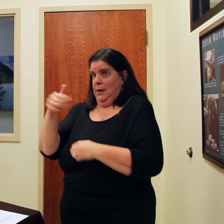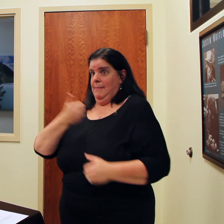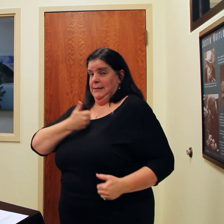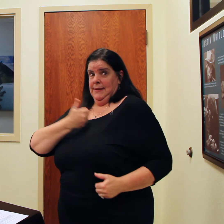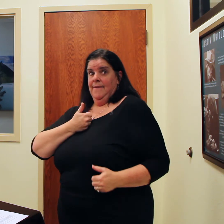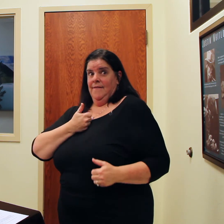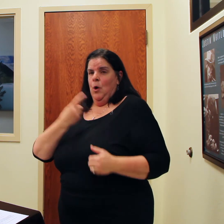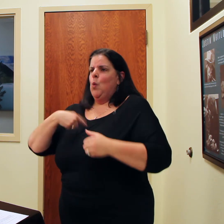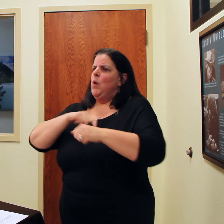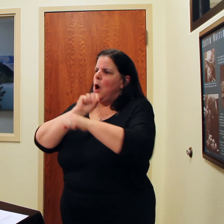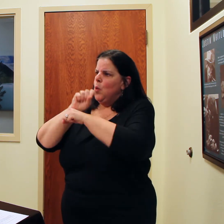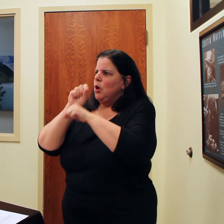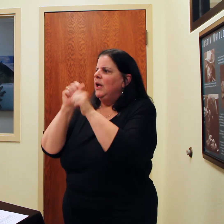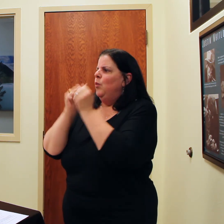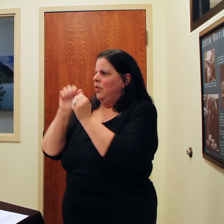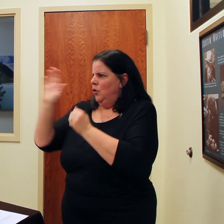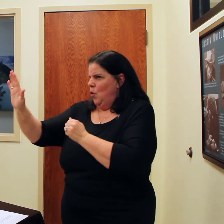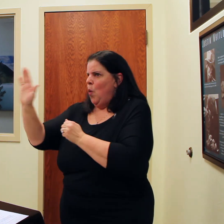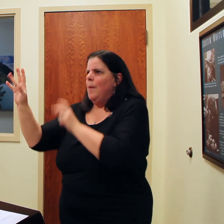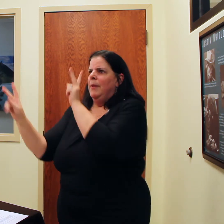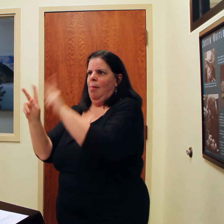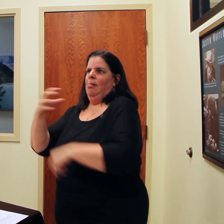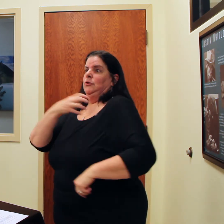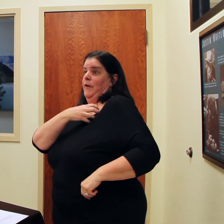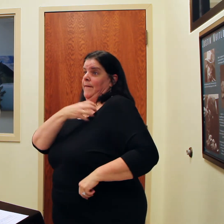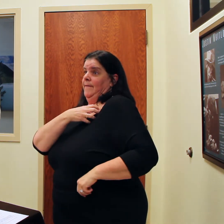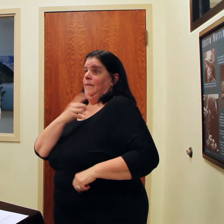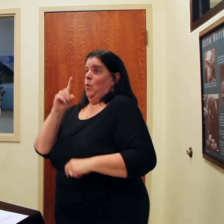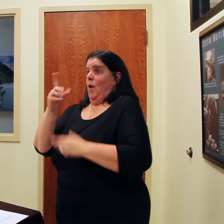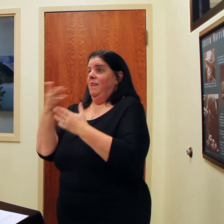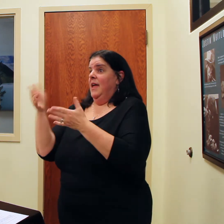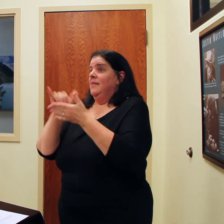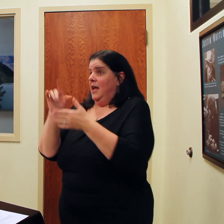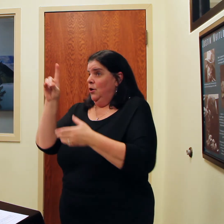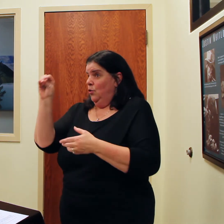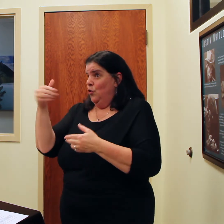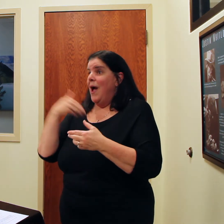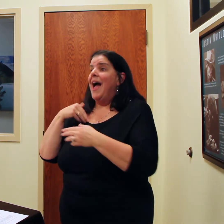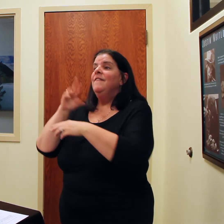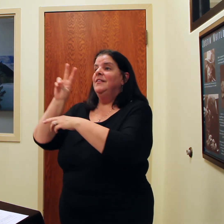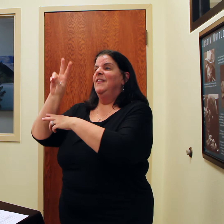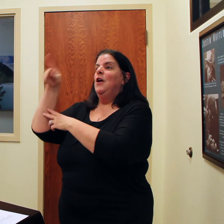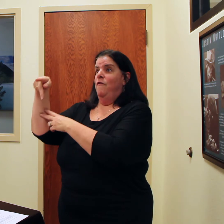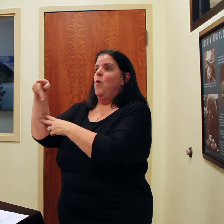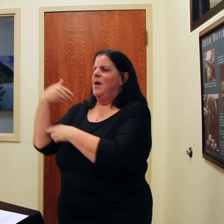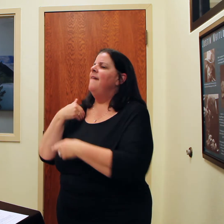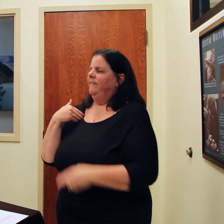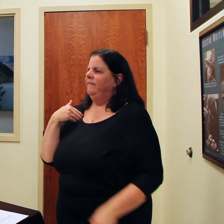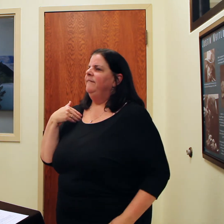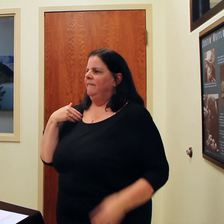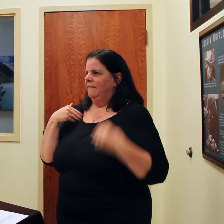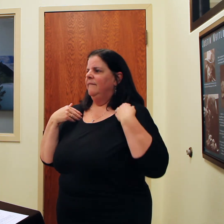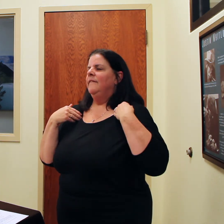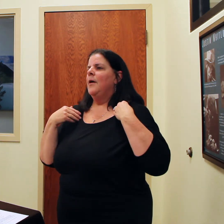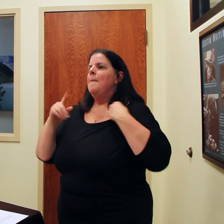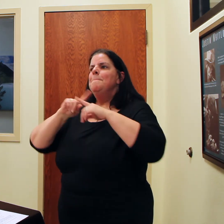your folks, Sheriff. One of the things that you do have is video phone, okay? She's referring to, let's say,